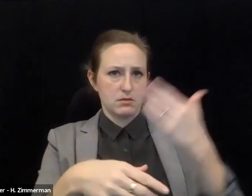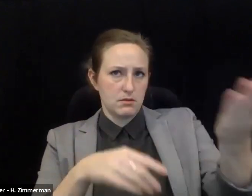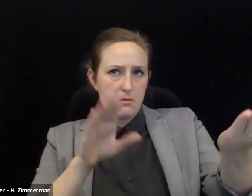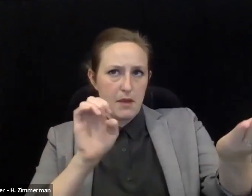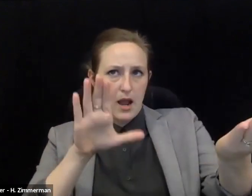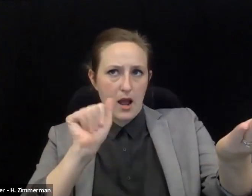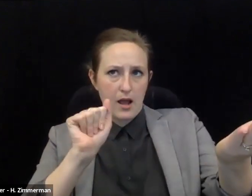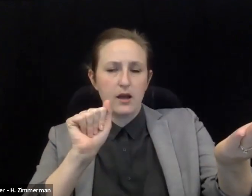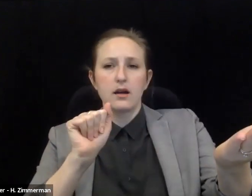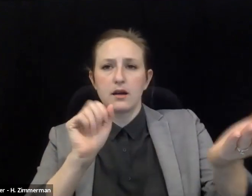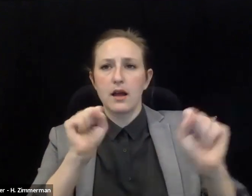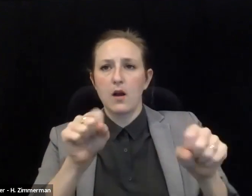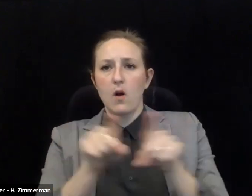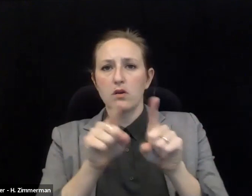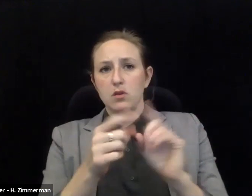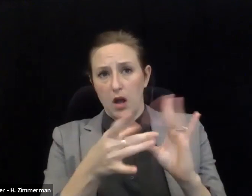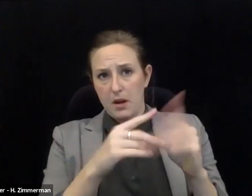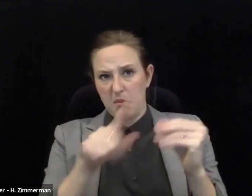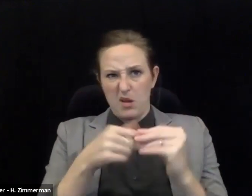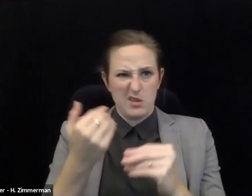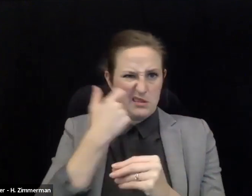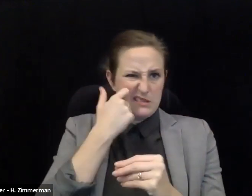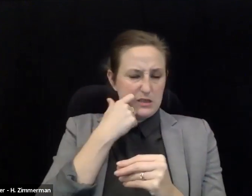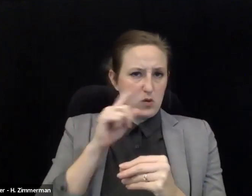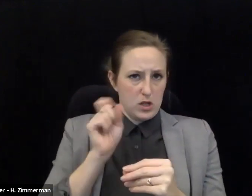comment on the previous question, but what format to your